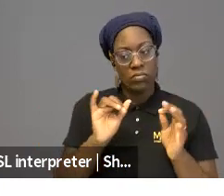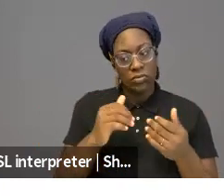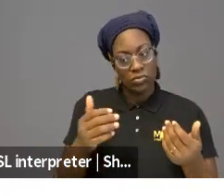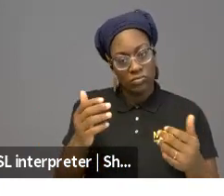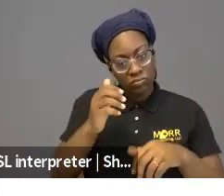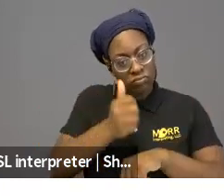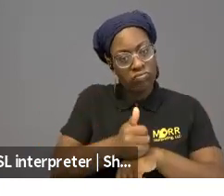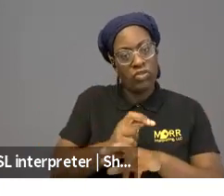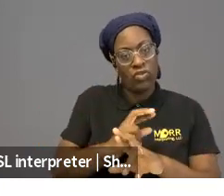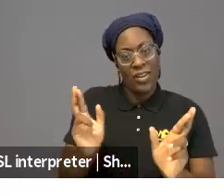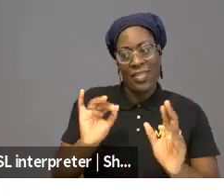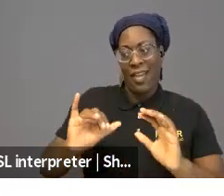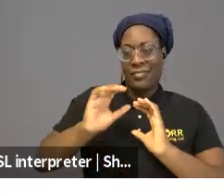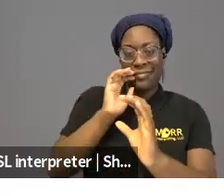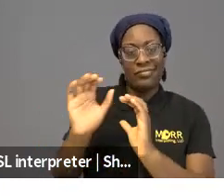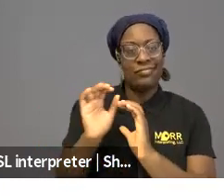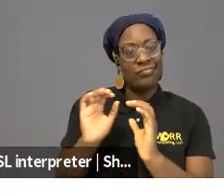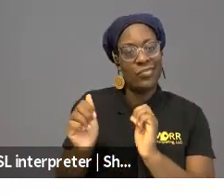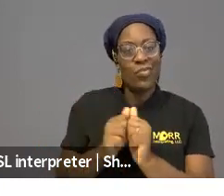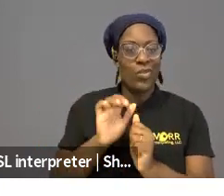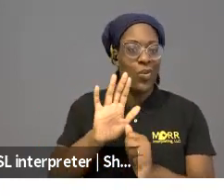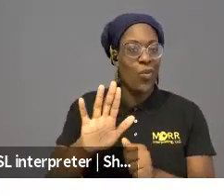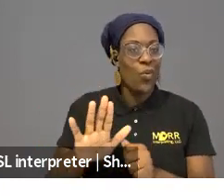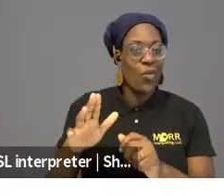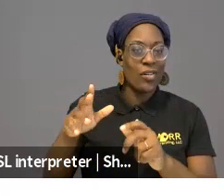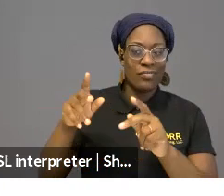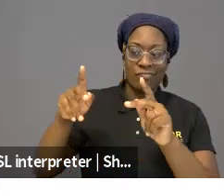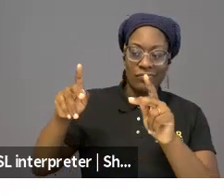also mention that our university has decided they are also creating a university writing council,